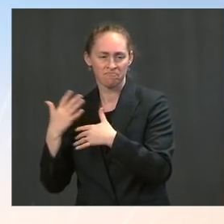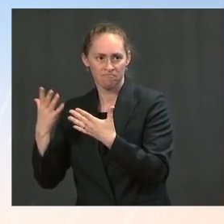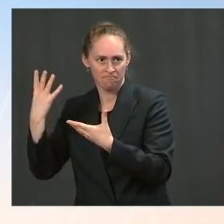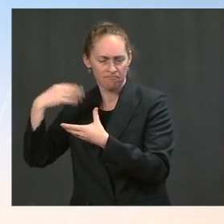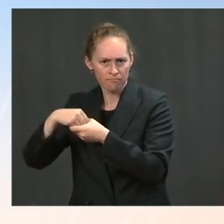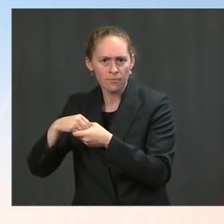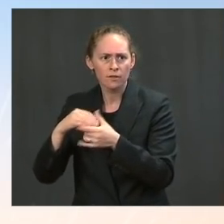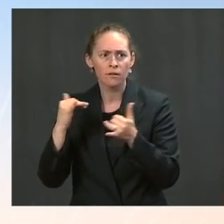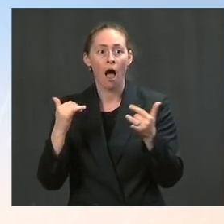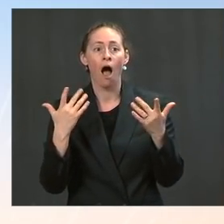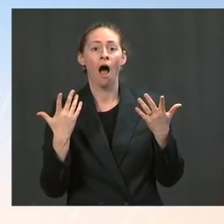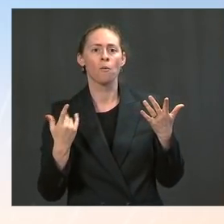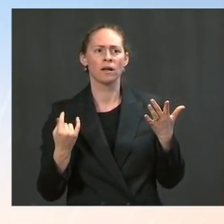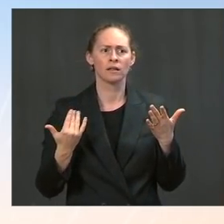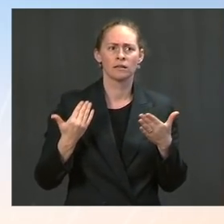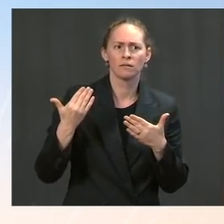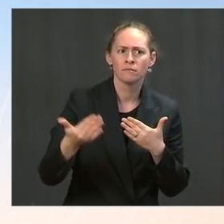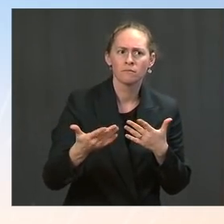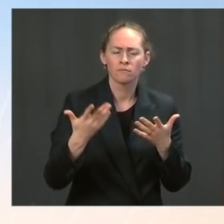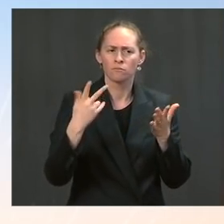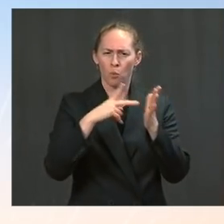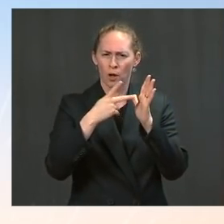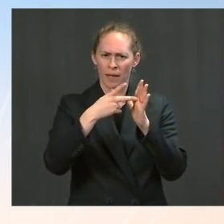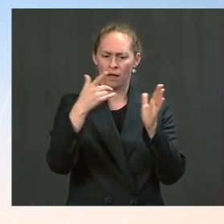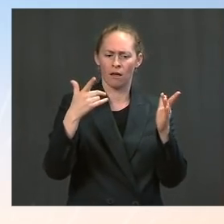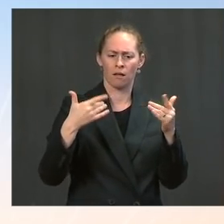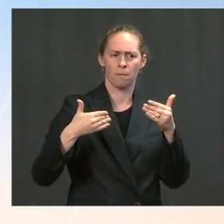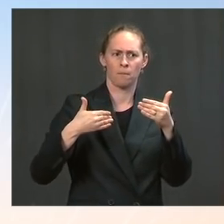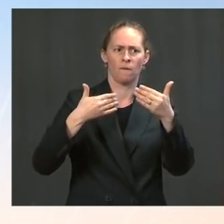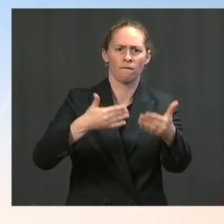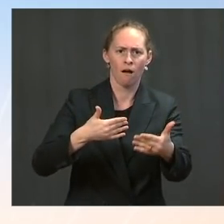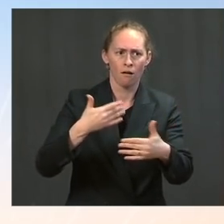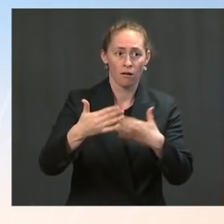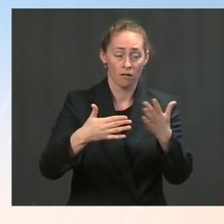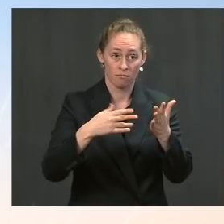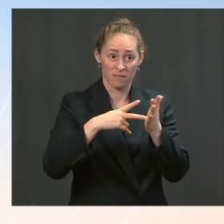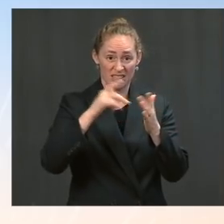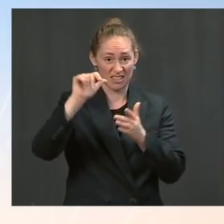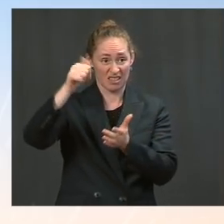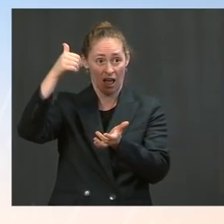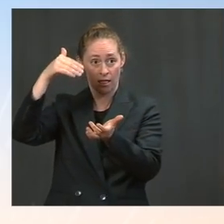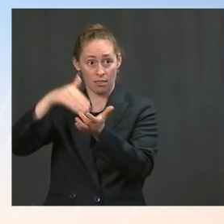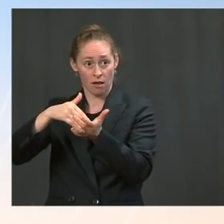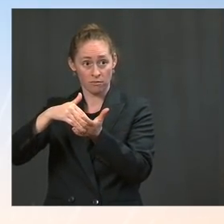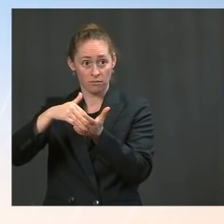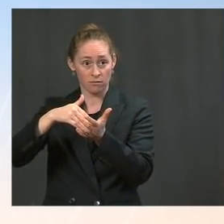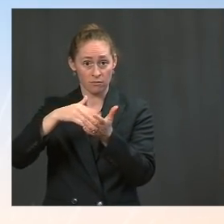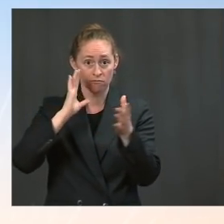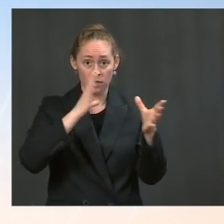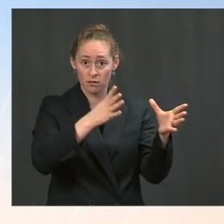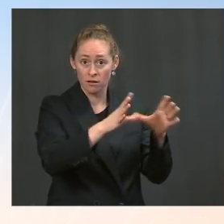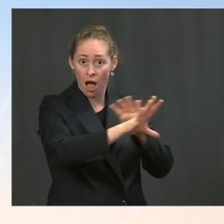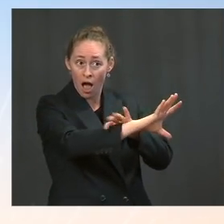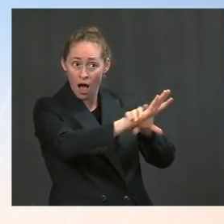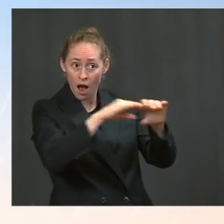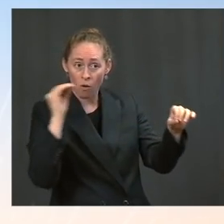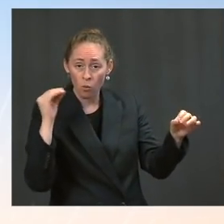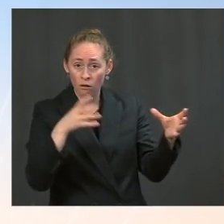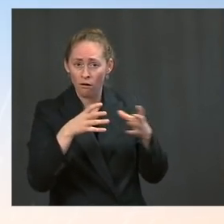Does that mean 10,000 SIV applicants will be evacuated? Ms. Psaki: No, that's not what it means. It just means that they're in a later stage of the process. The Press: Right.